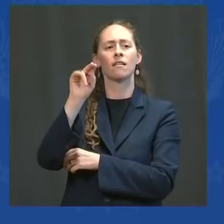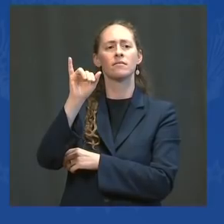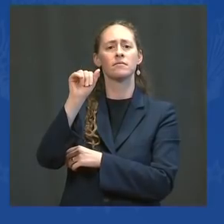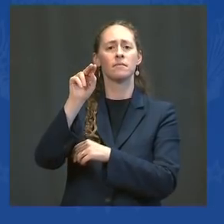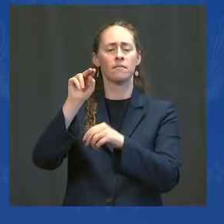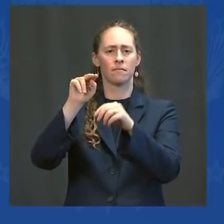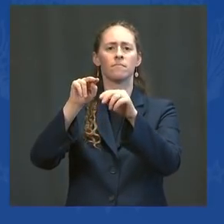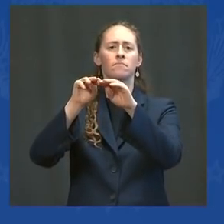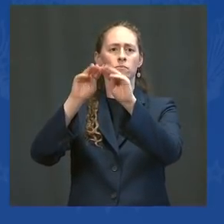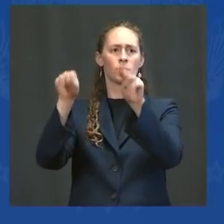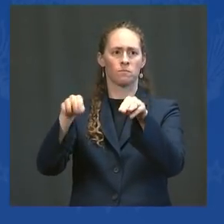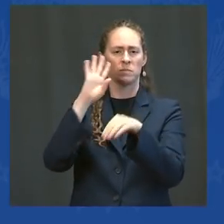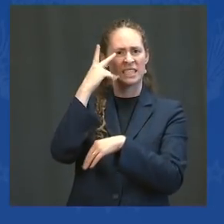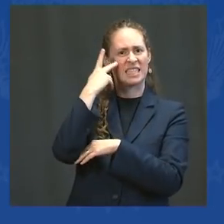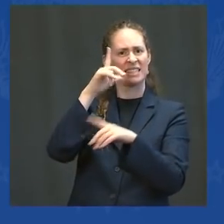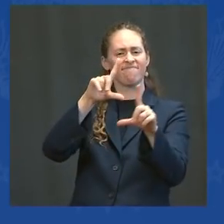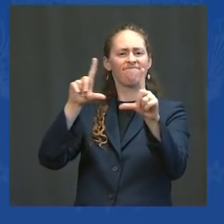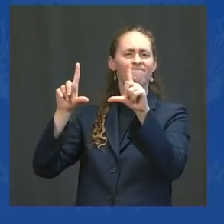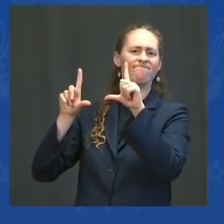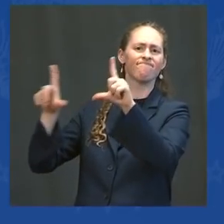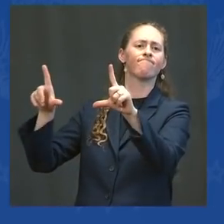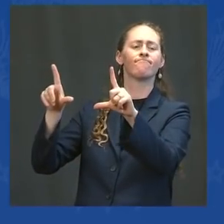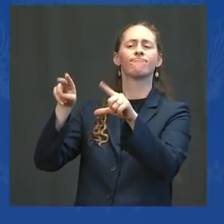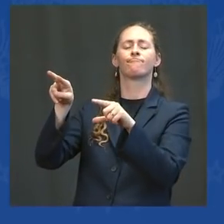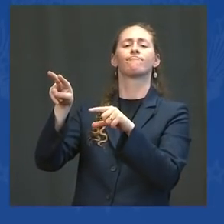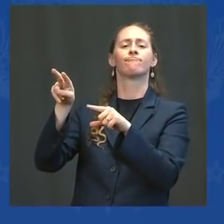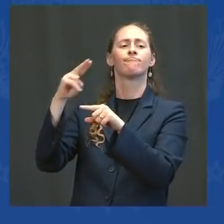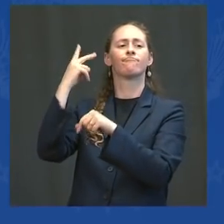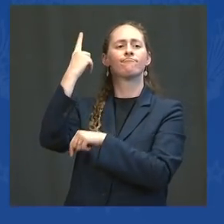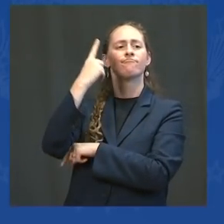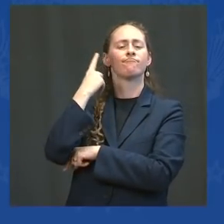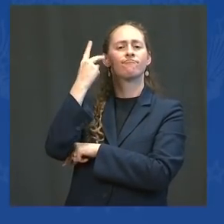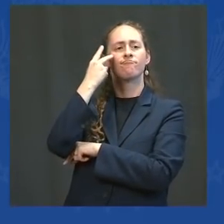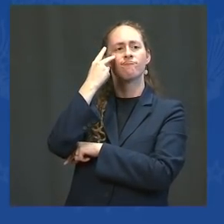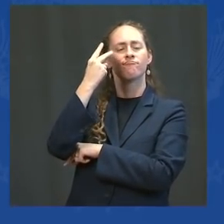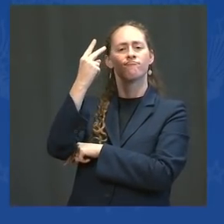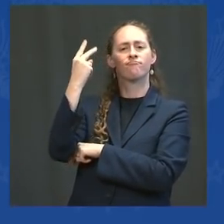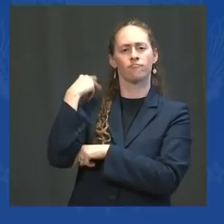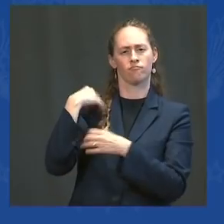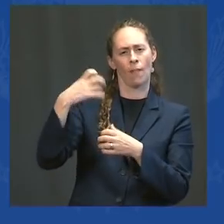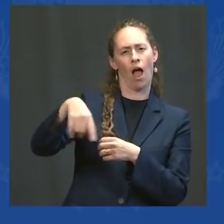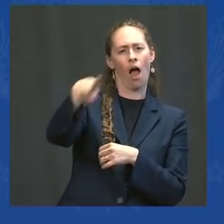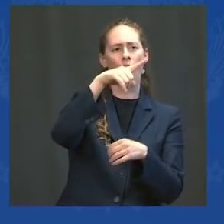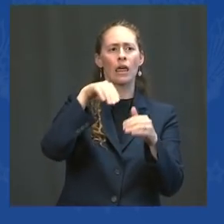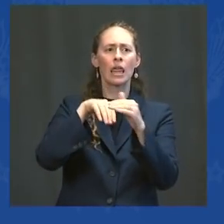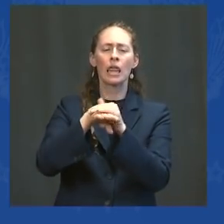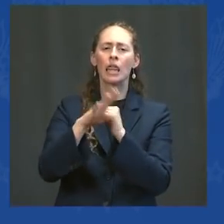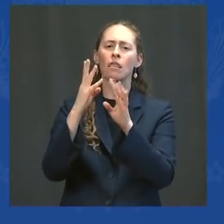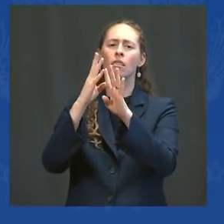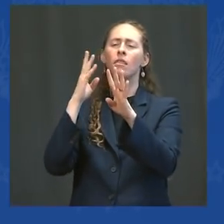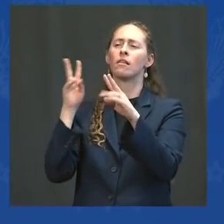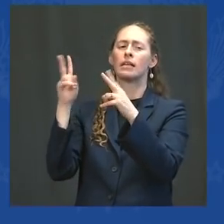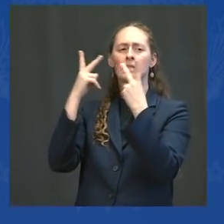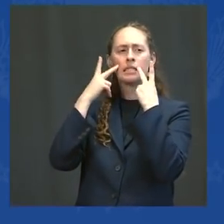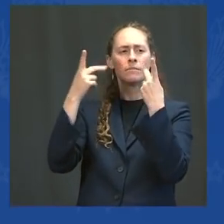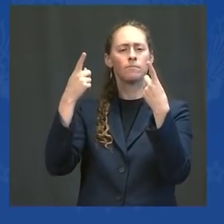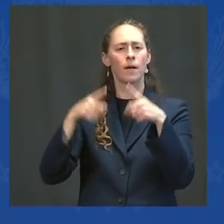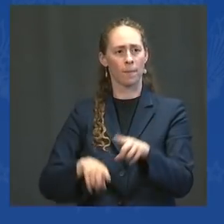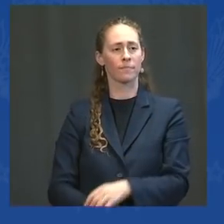so all visitors can understand what happened that day. And the fourth one will be displayed at the Capitol itself,